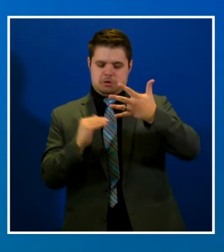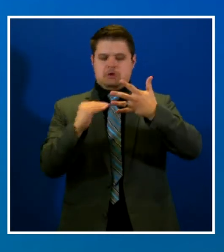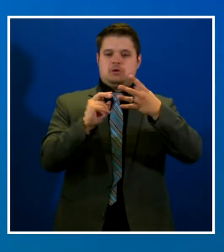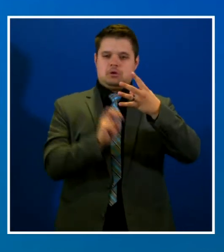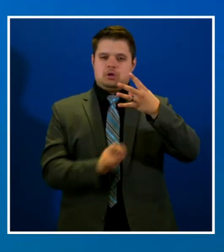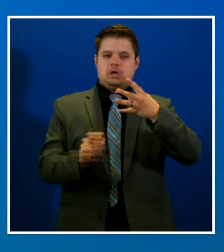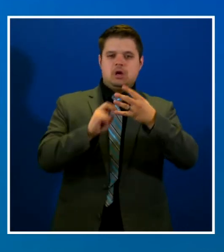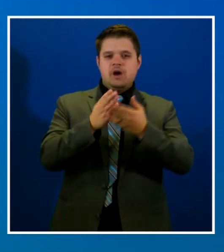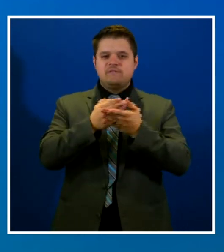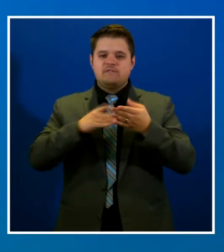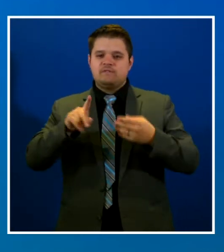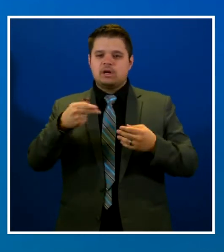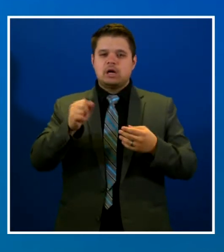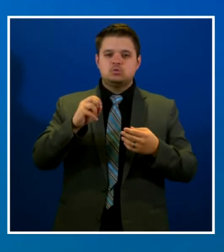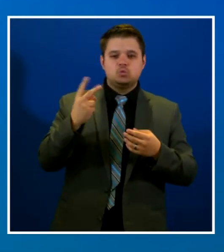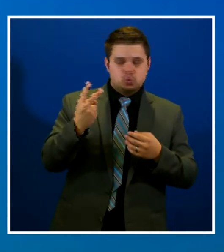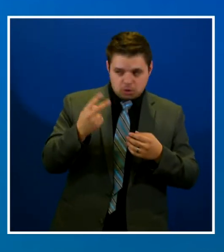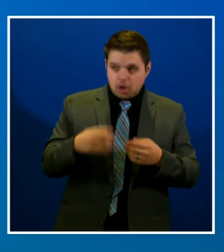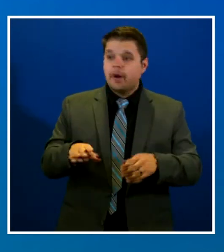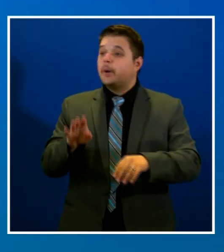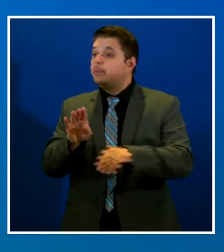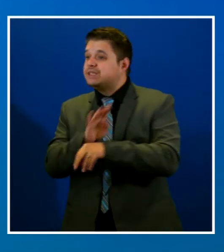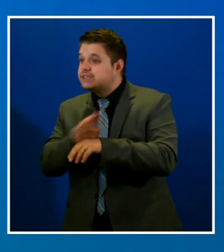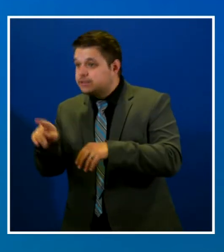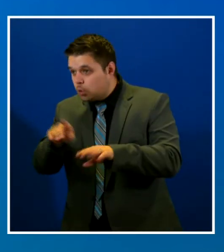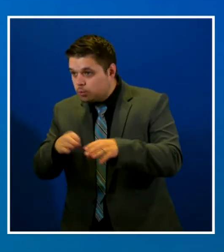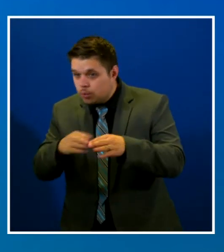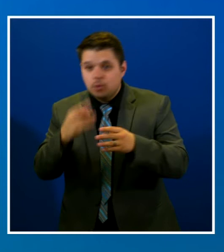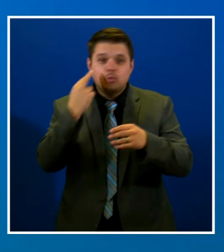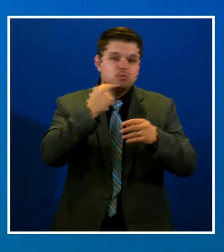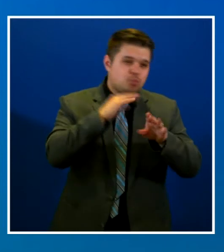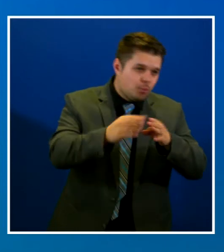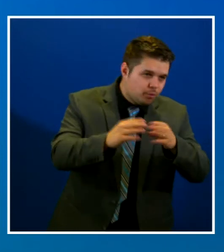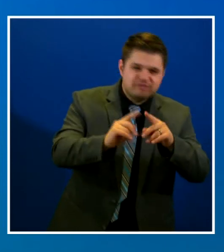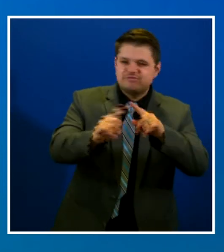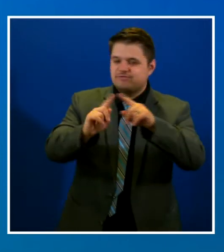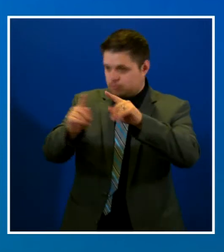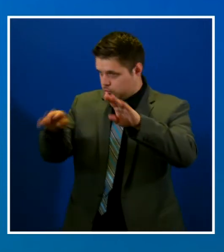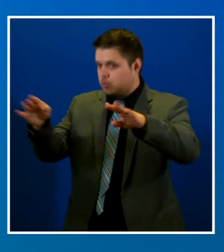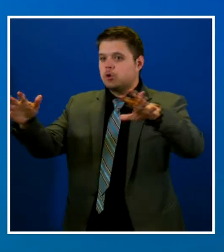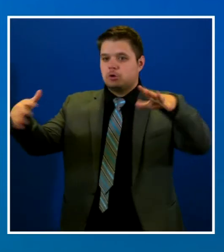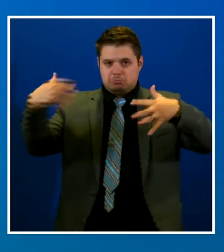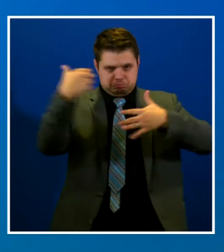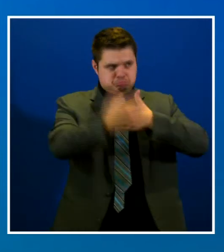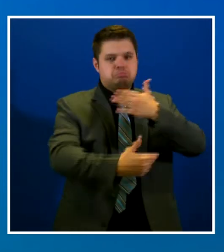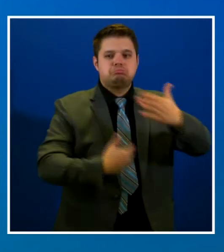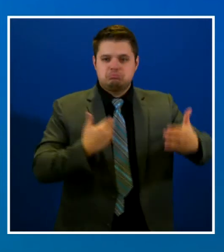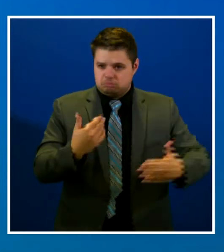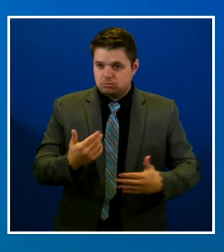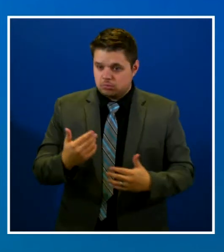slowly reopening. The Governor has announced that no County will go back to Phase 1.